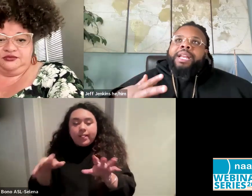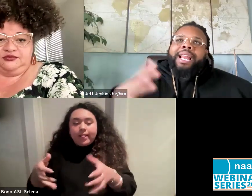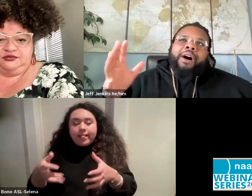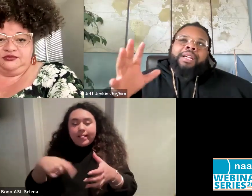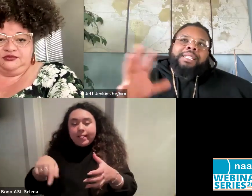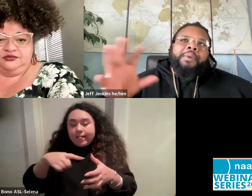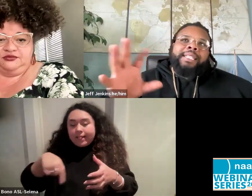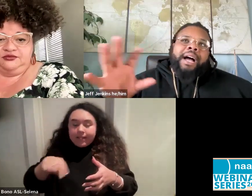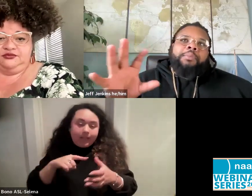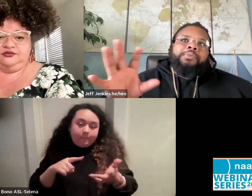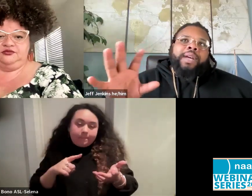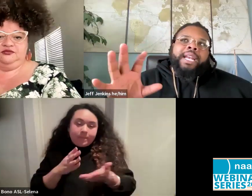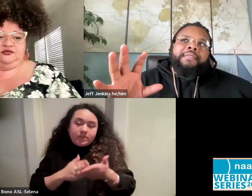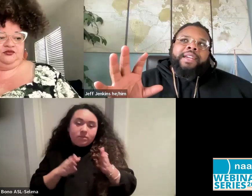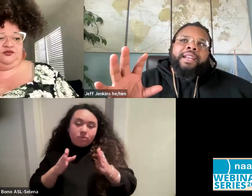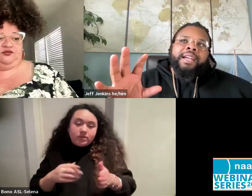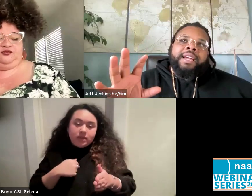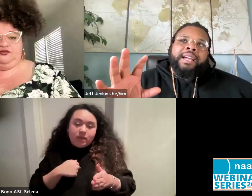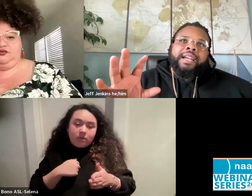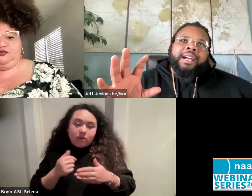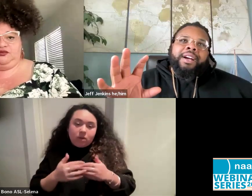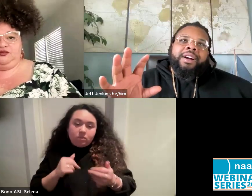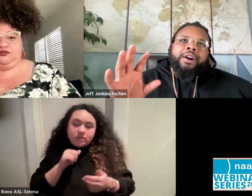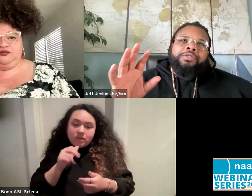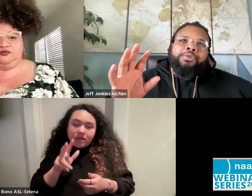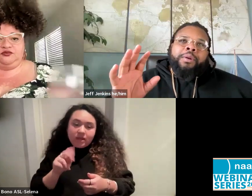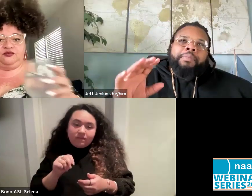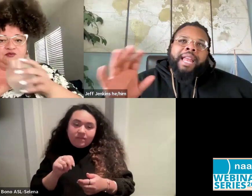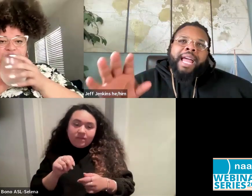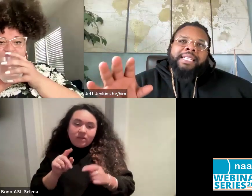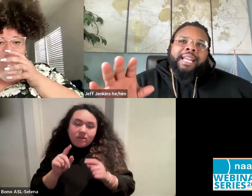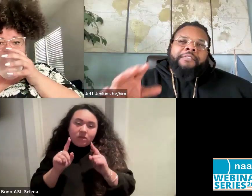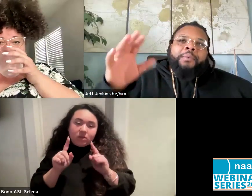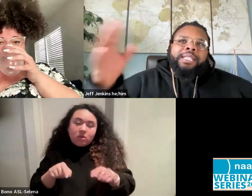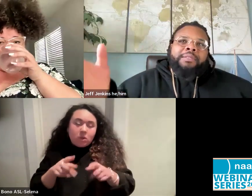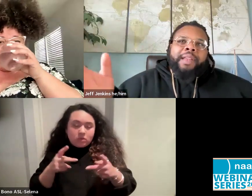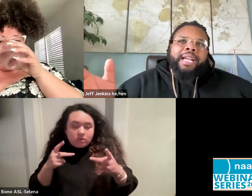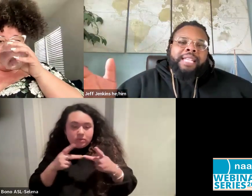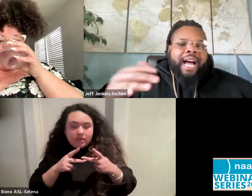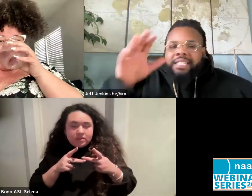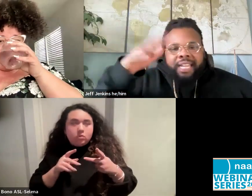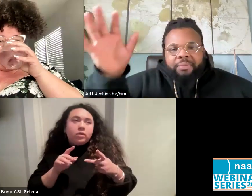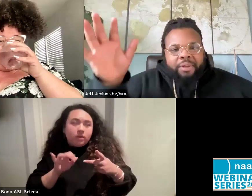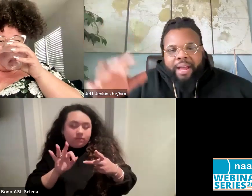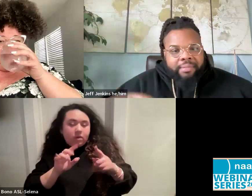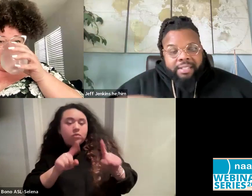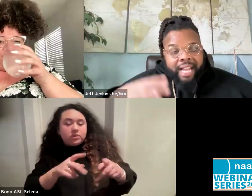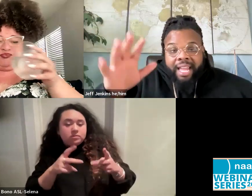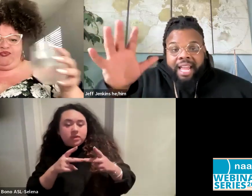in some ways I almost even go to a place. If I went to the place, I'll just let them go by themselves.